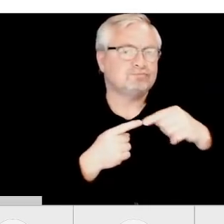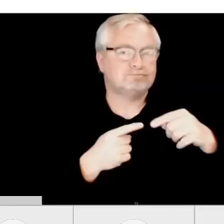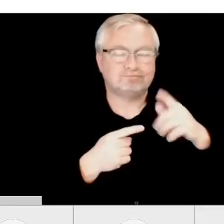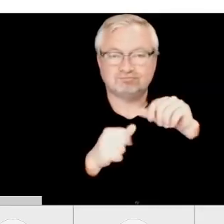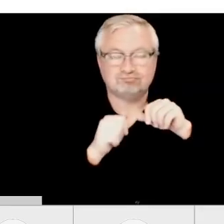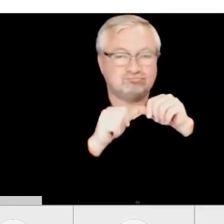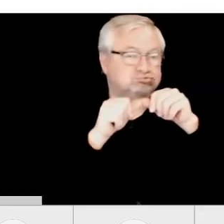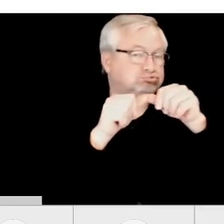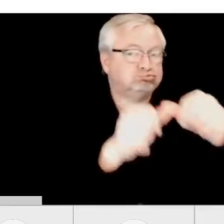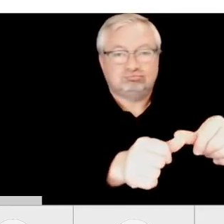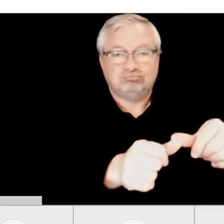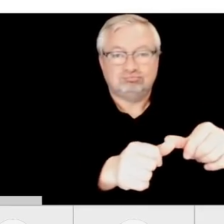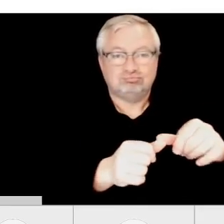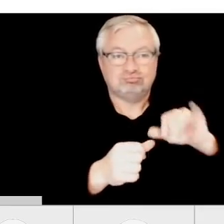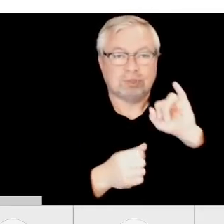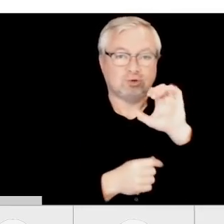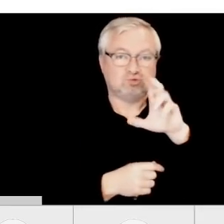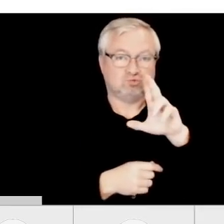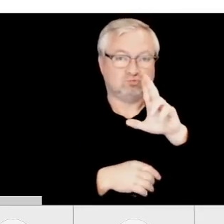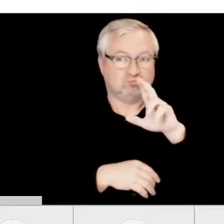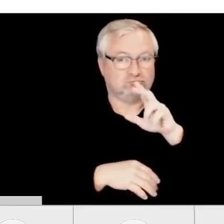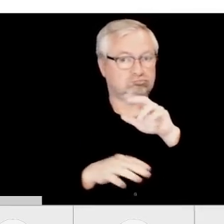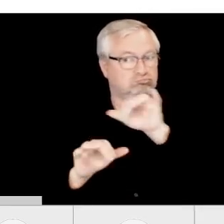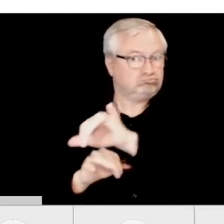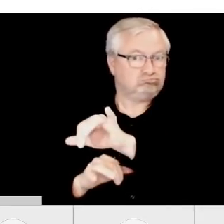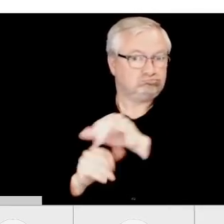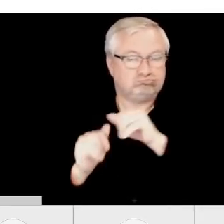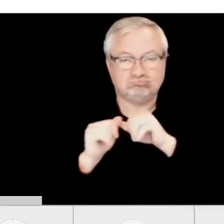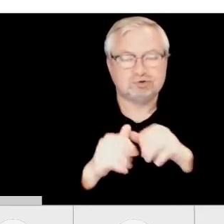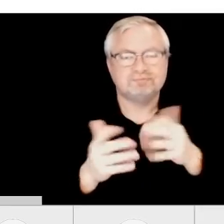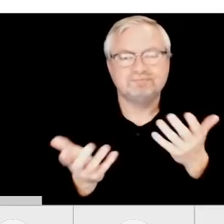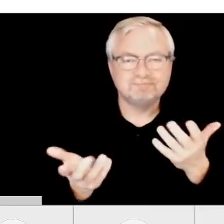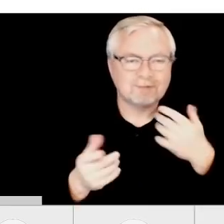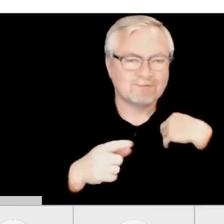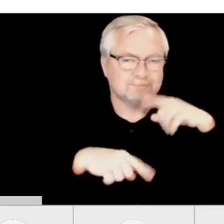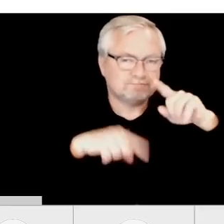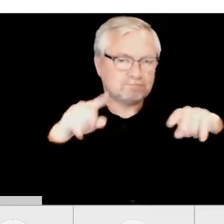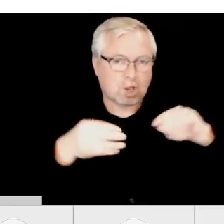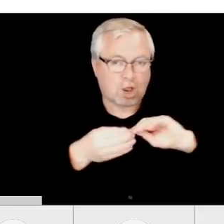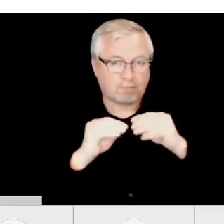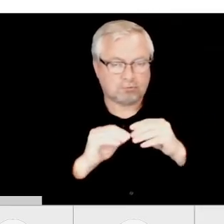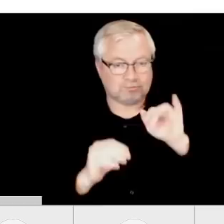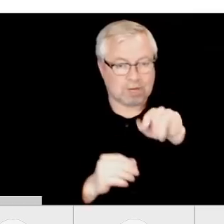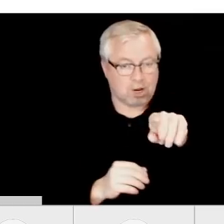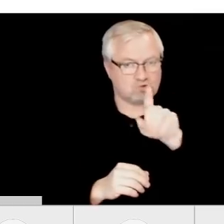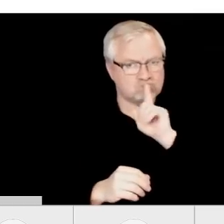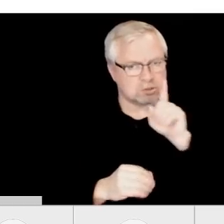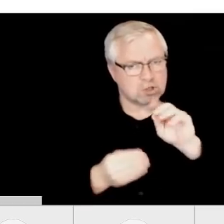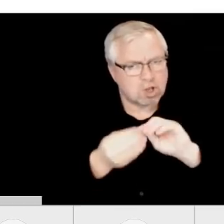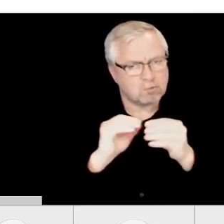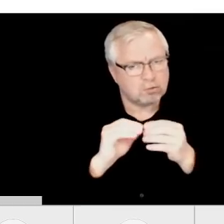And so this number is in fact the kind of true number of people demanding ICU capacity.